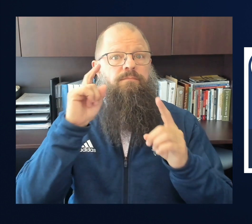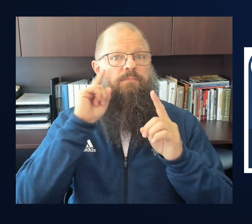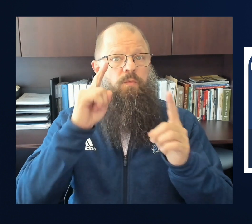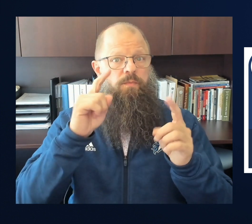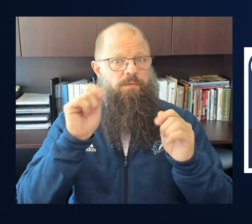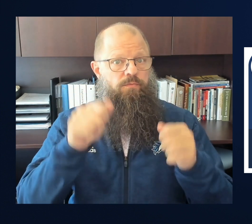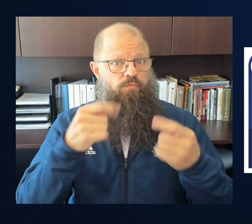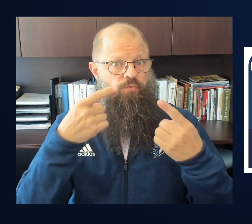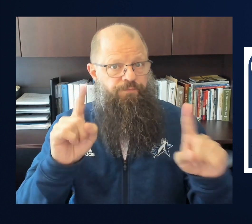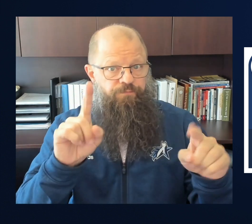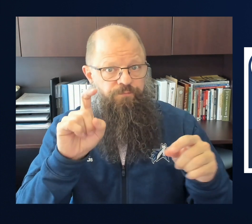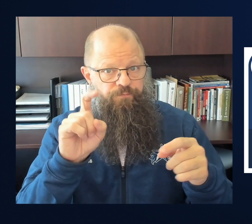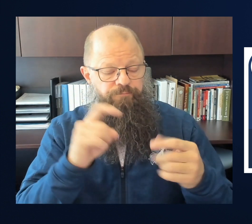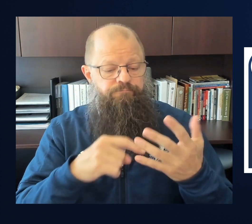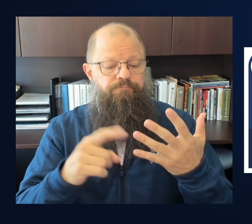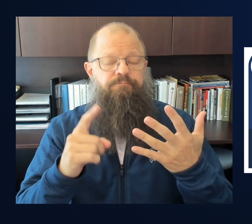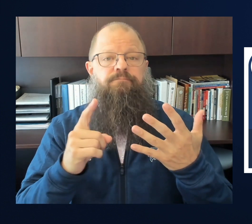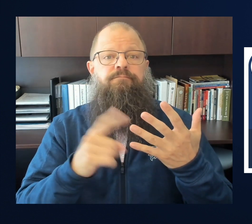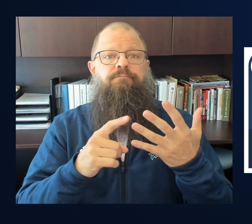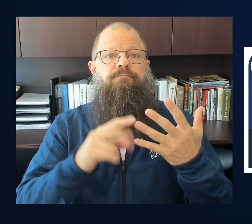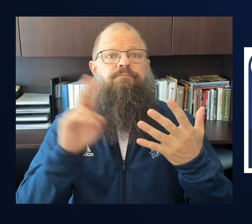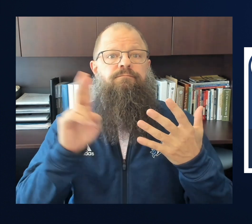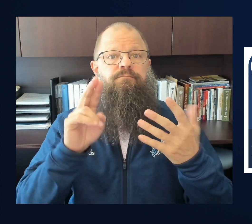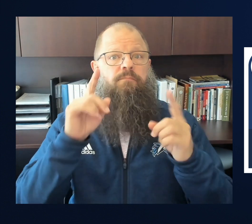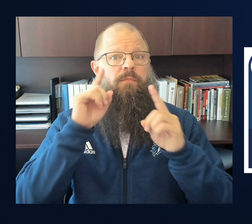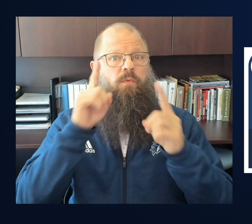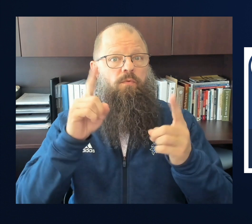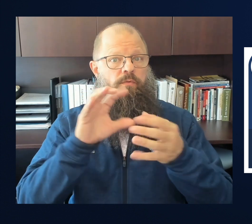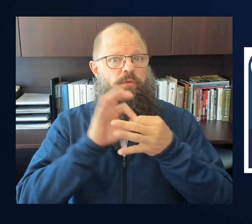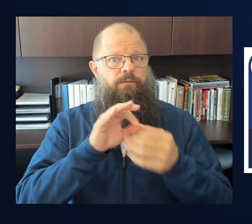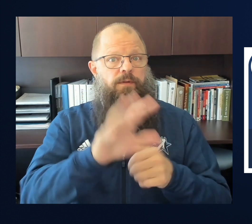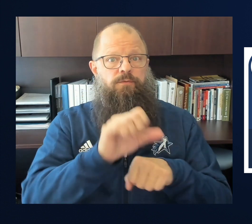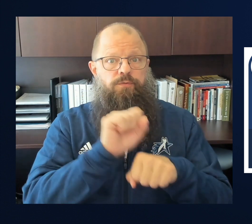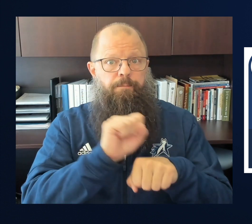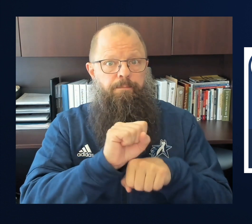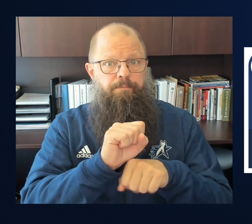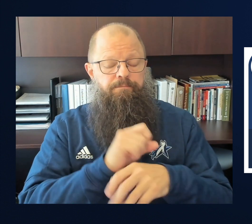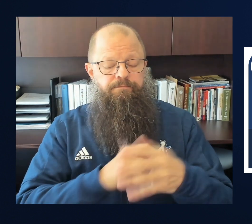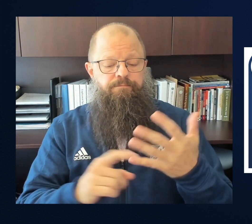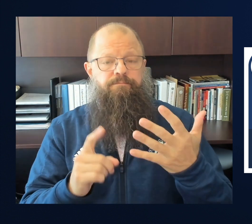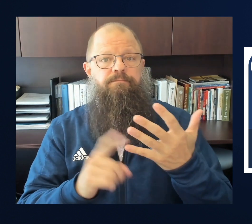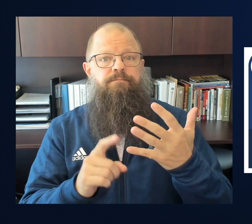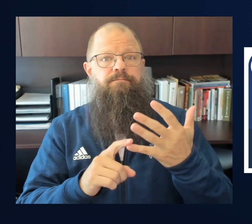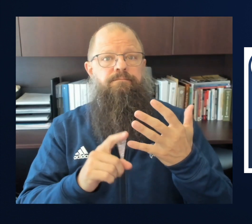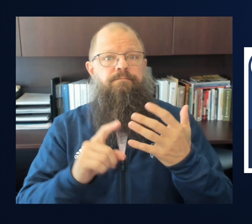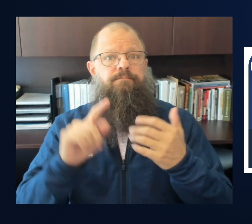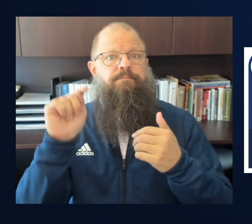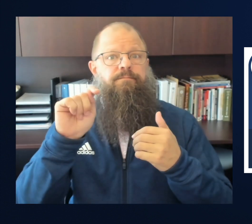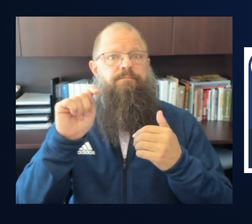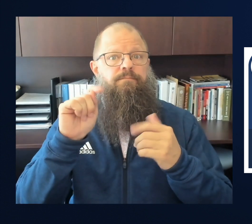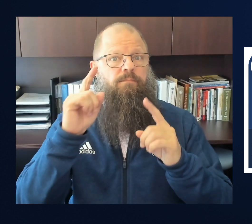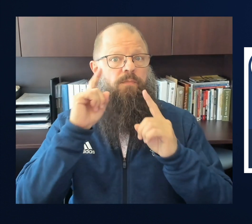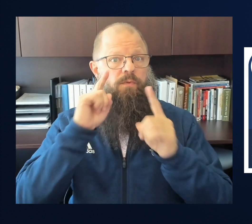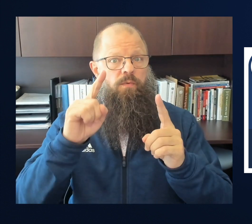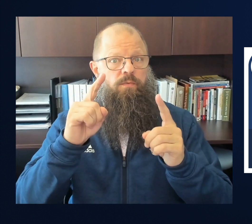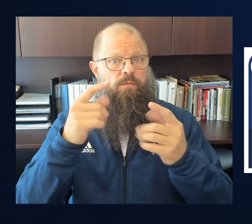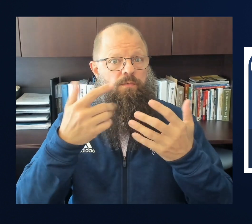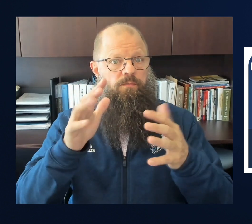specific? M: is the goal measurable? A: is the goal achievable? R: is a goal